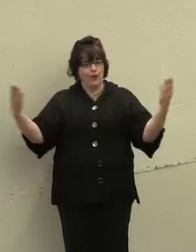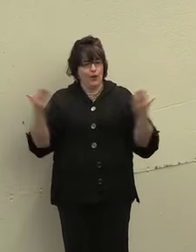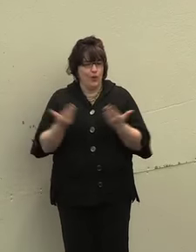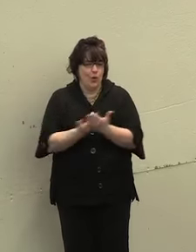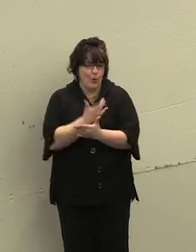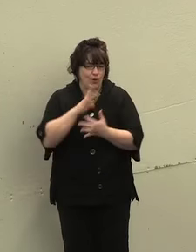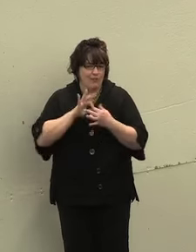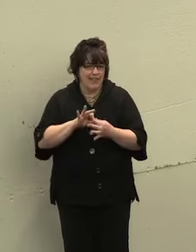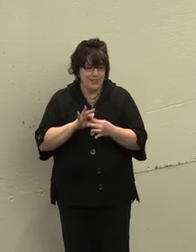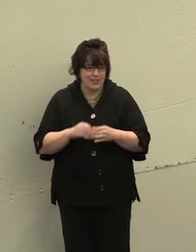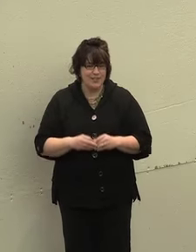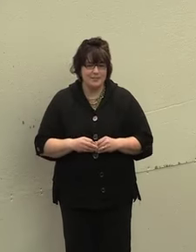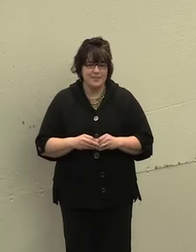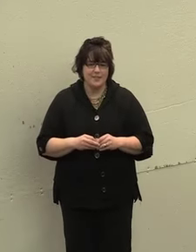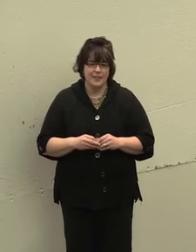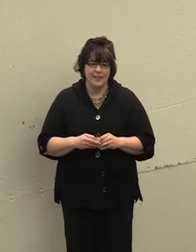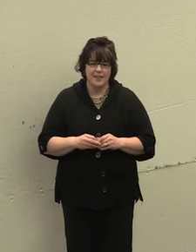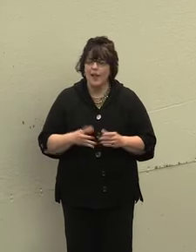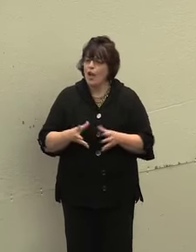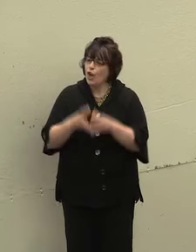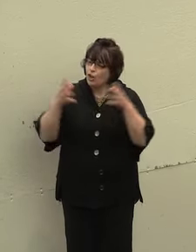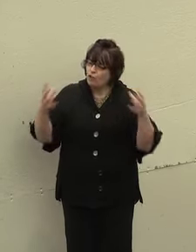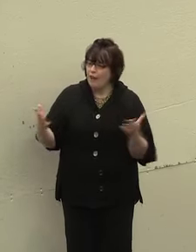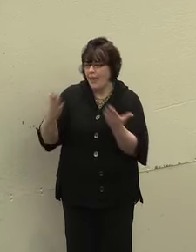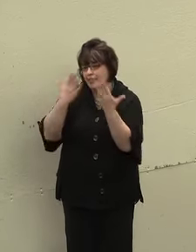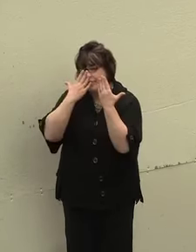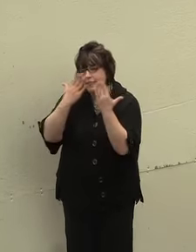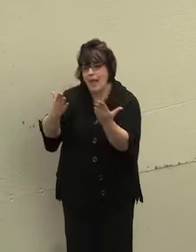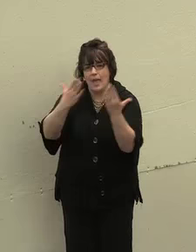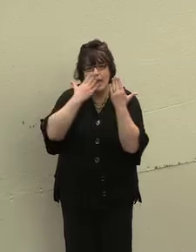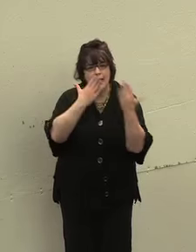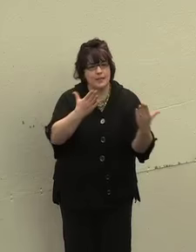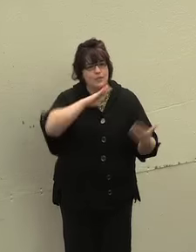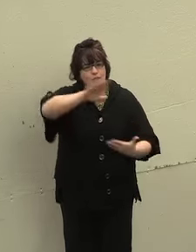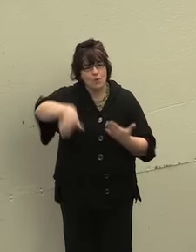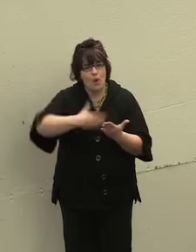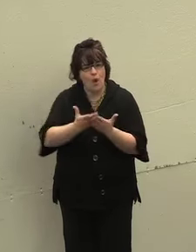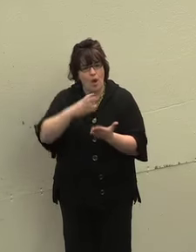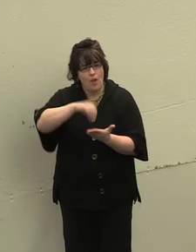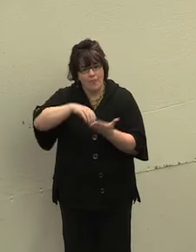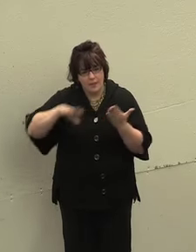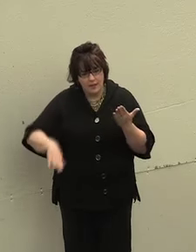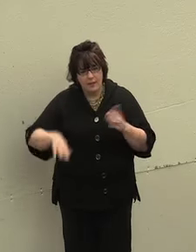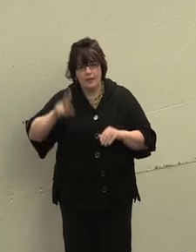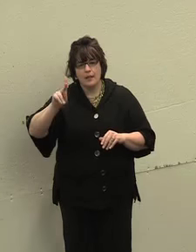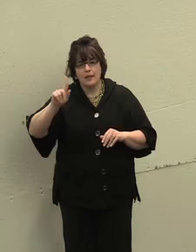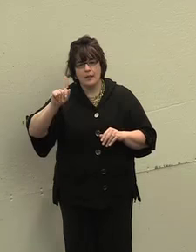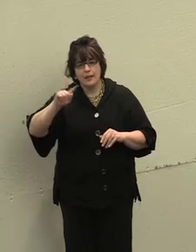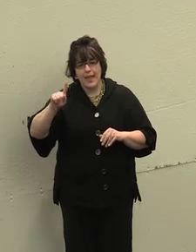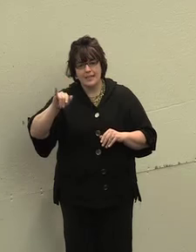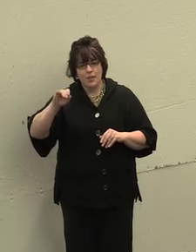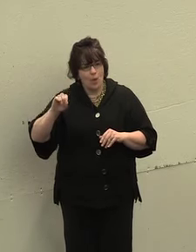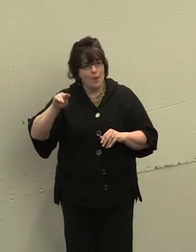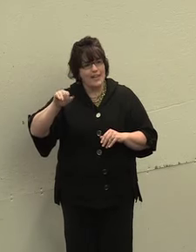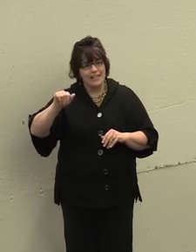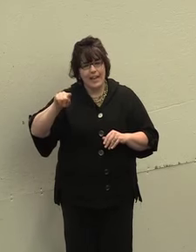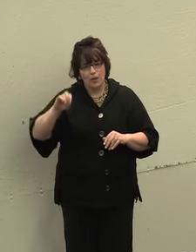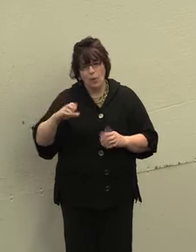Great thanks to all the students who've helped, and in particular, Kazuo Nida, who's worked with us to make this event possible